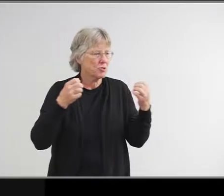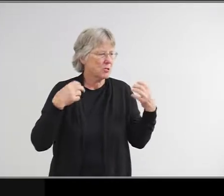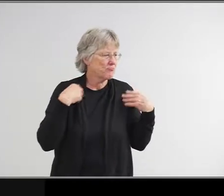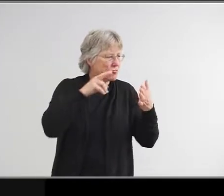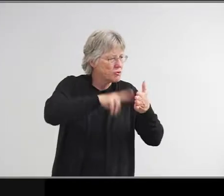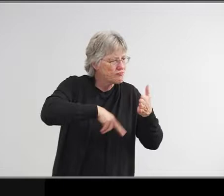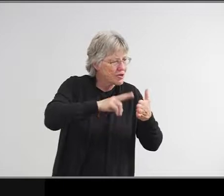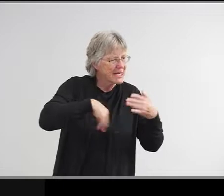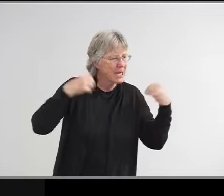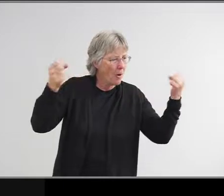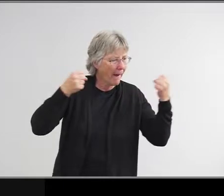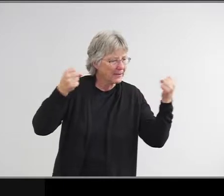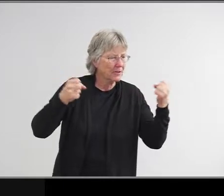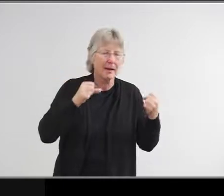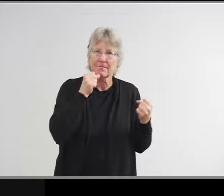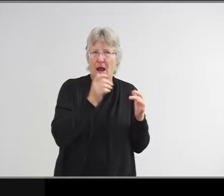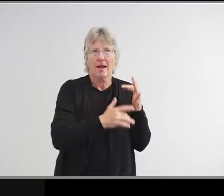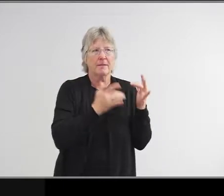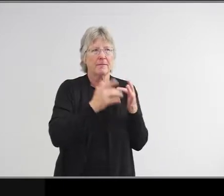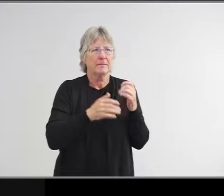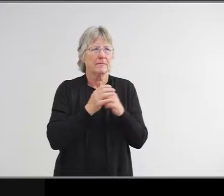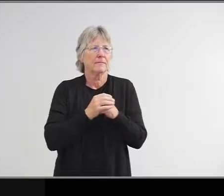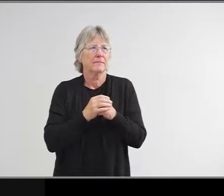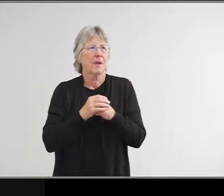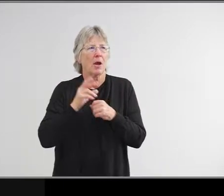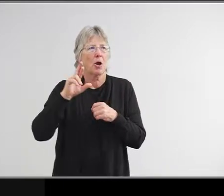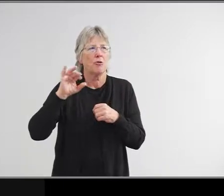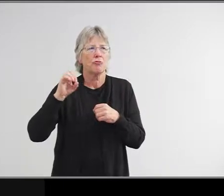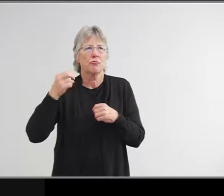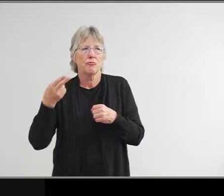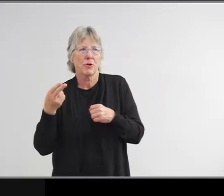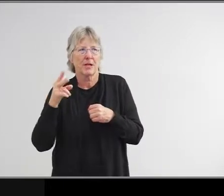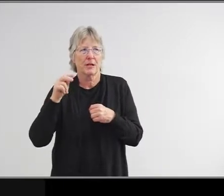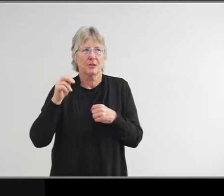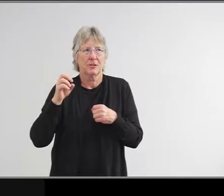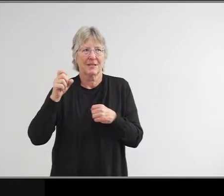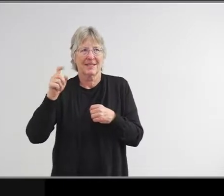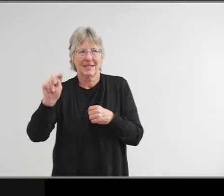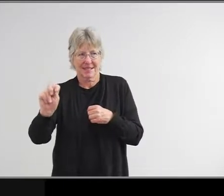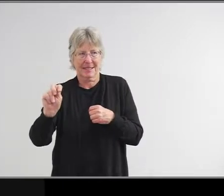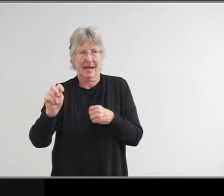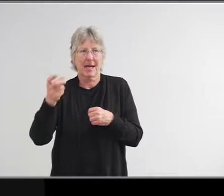Our literacy lessons include rich texts. Thanks to recent library funding allocations,